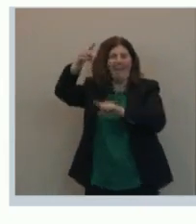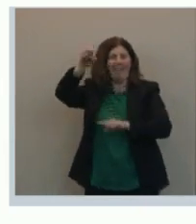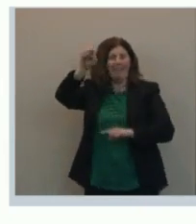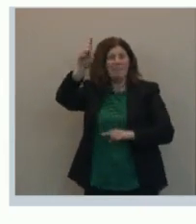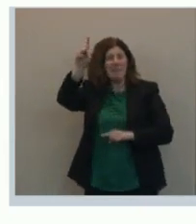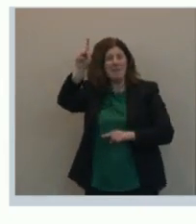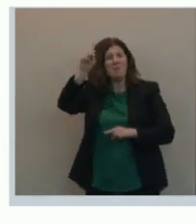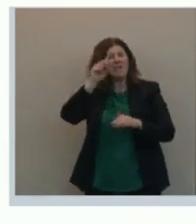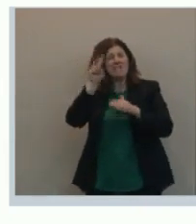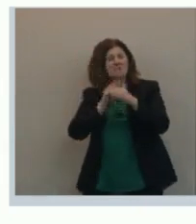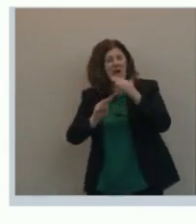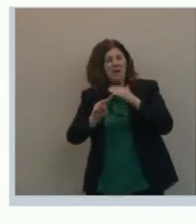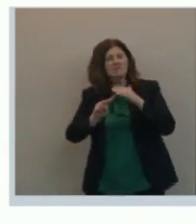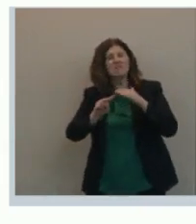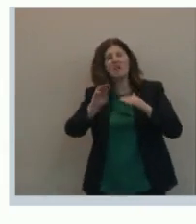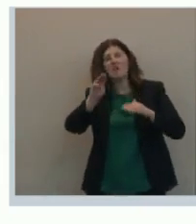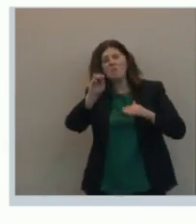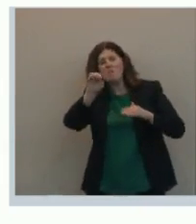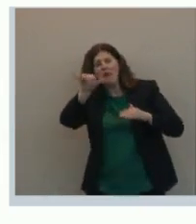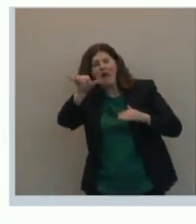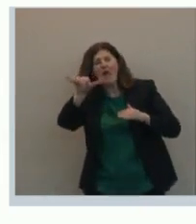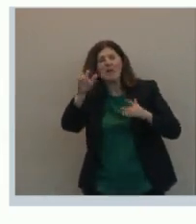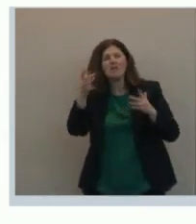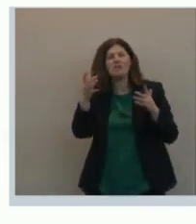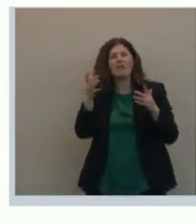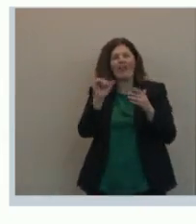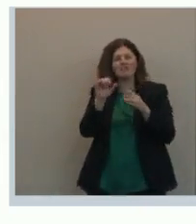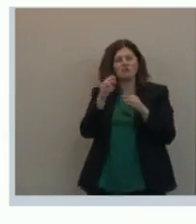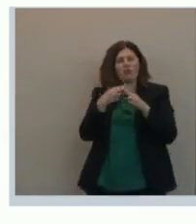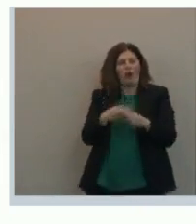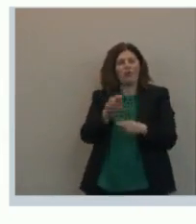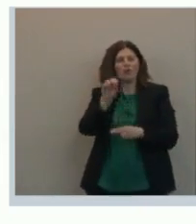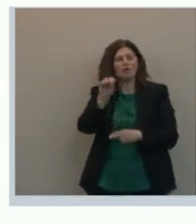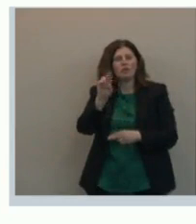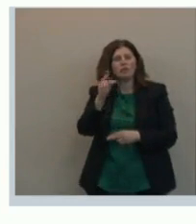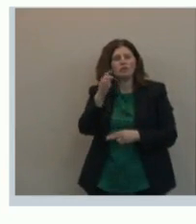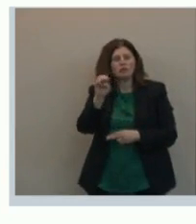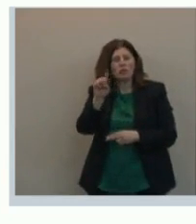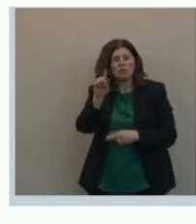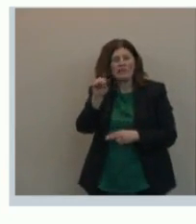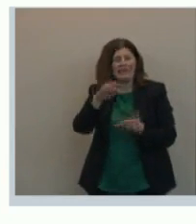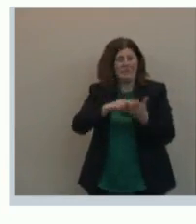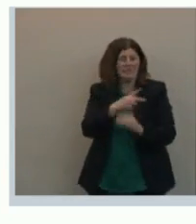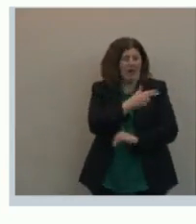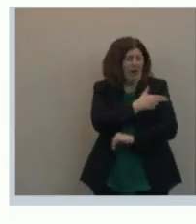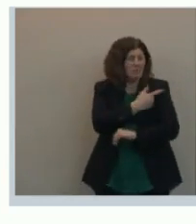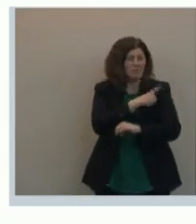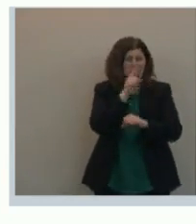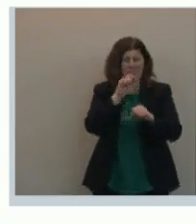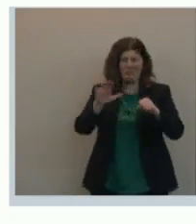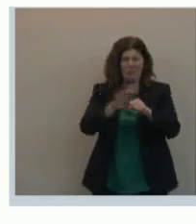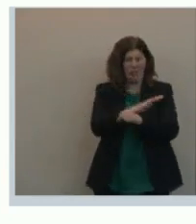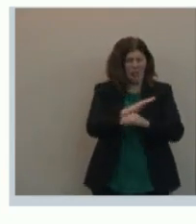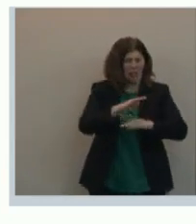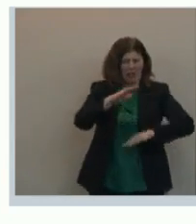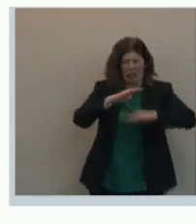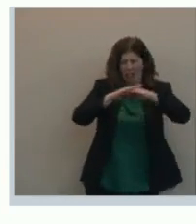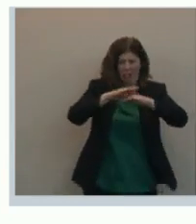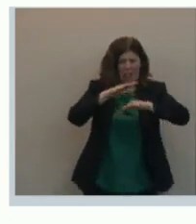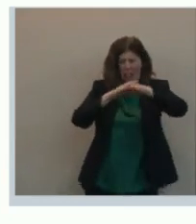OUR MODELS AND OTHER MODELS THAT ARE OUT THERE CONVERGING ON NEW MEXICO, THE PEAK TO BE AS LATE AS LATE MAY.